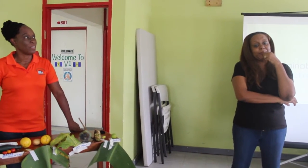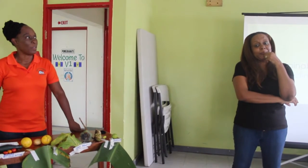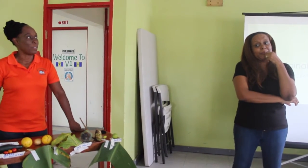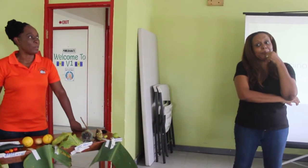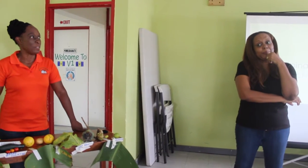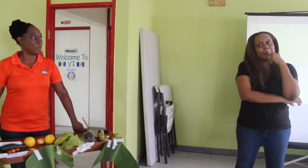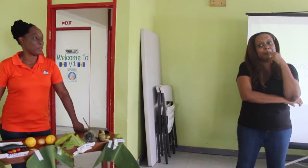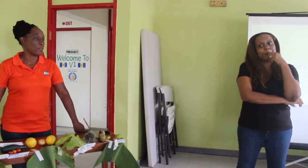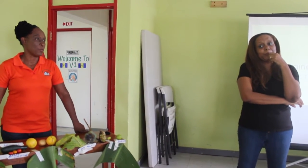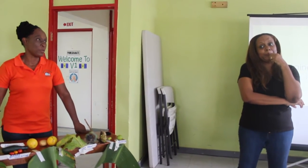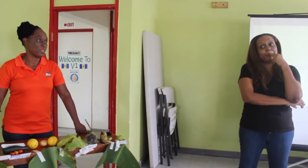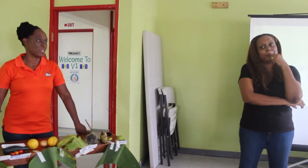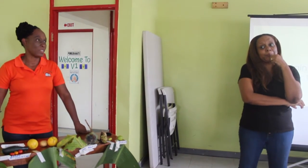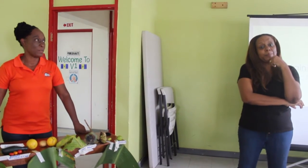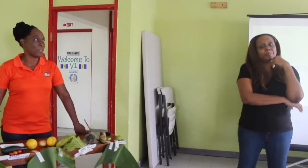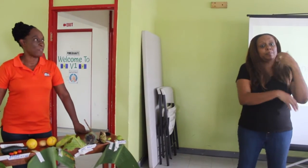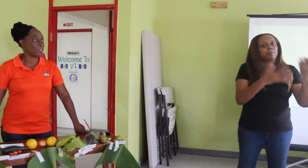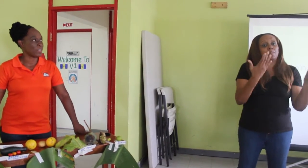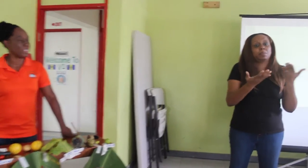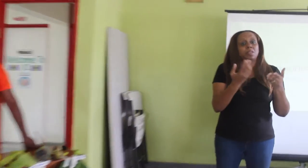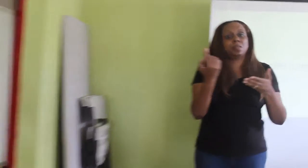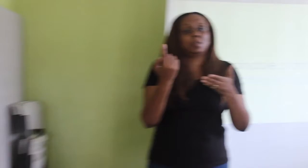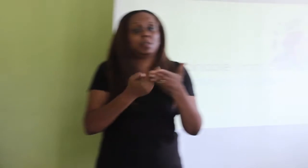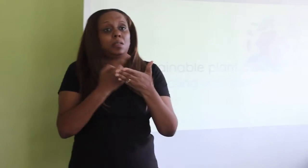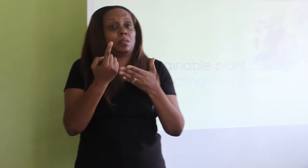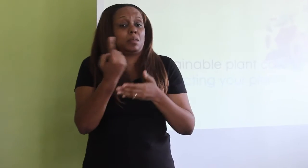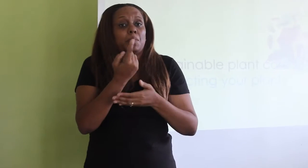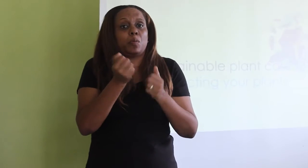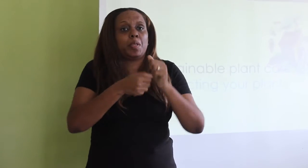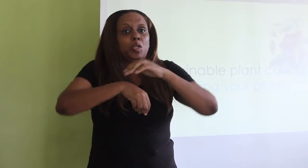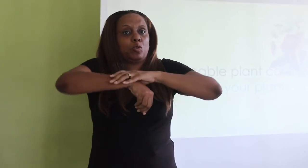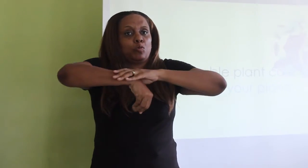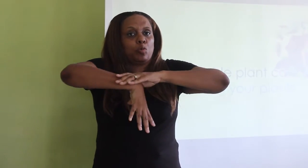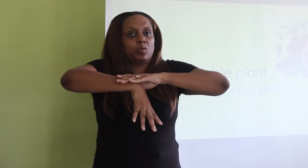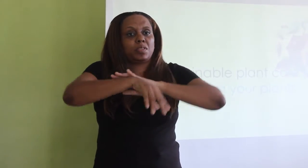right from some of the roots enough for glazing